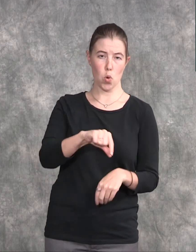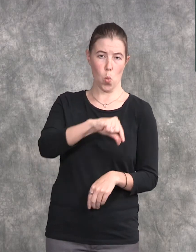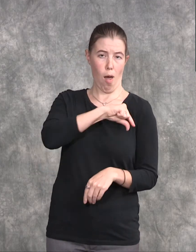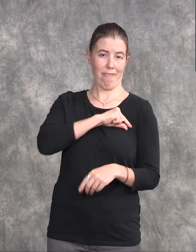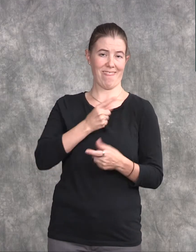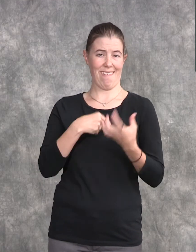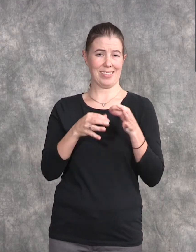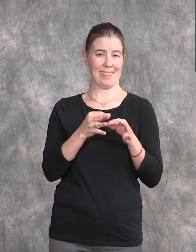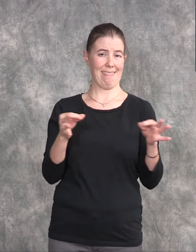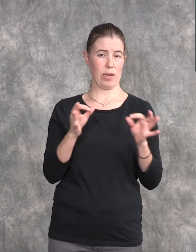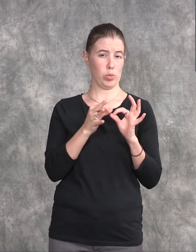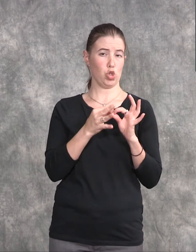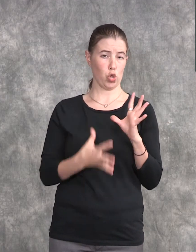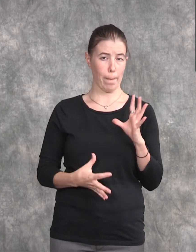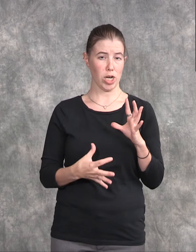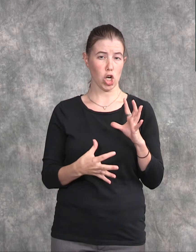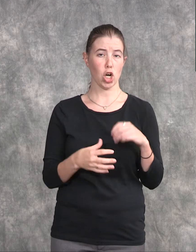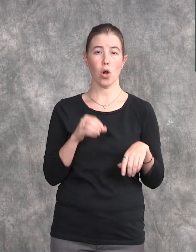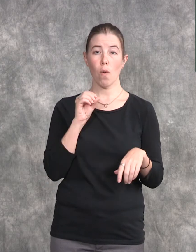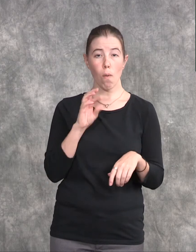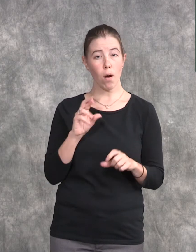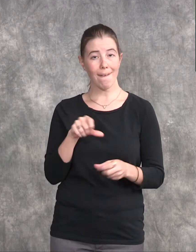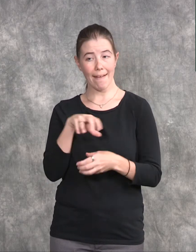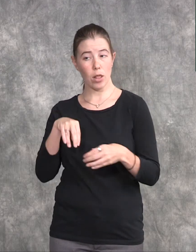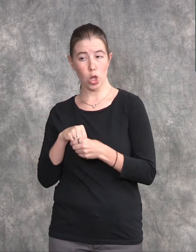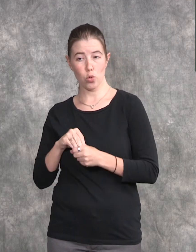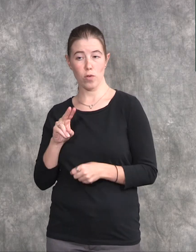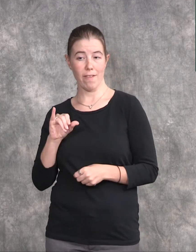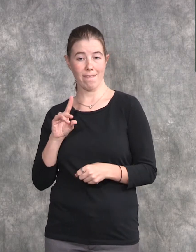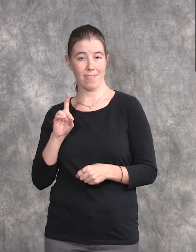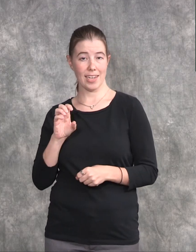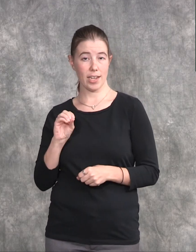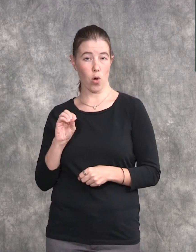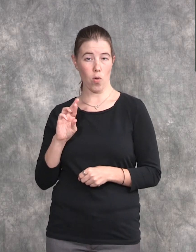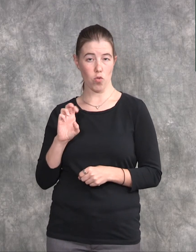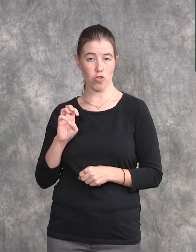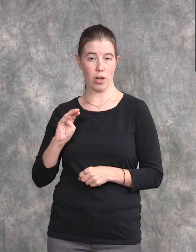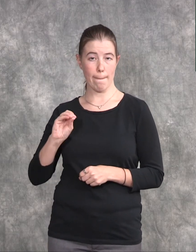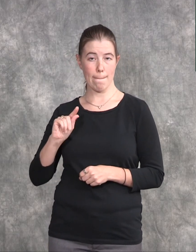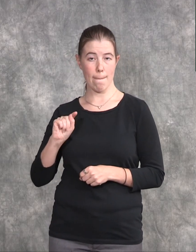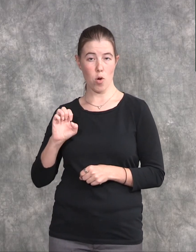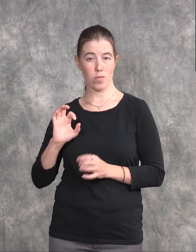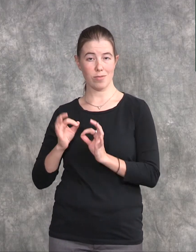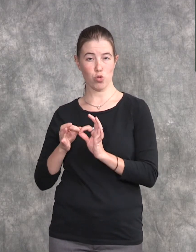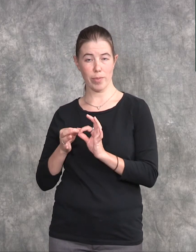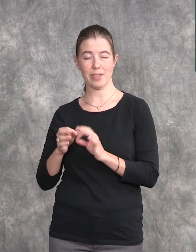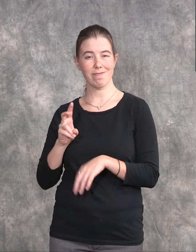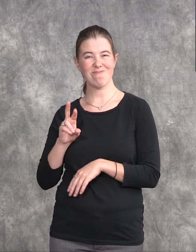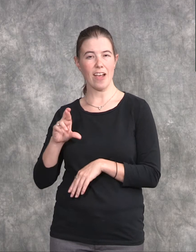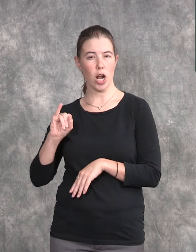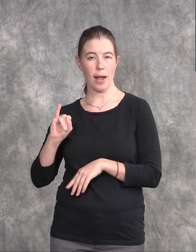language interpreter or Video Remote Interpreting, VRI.